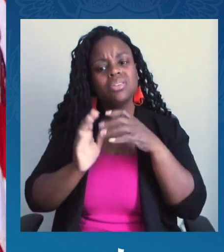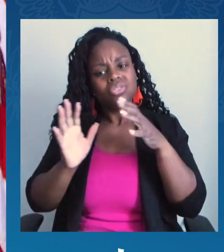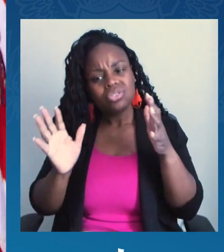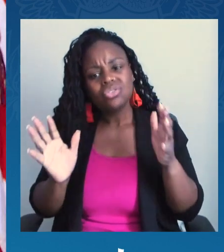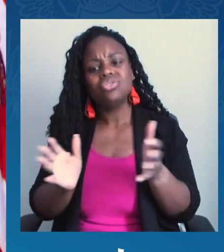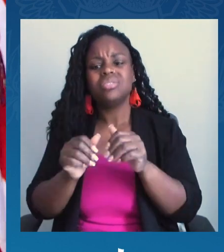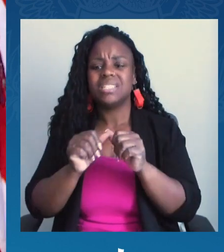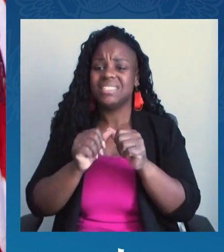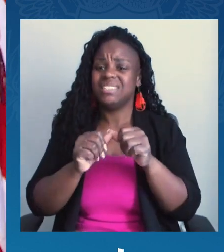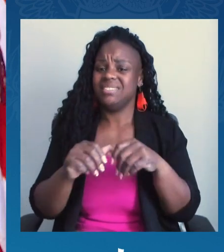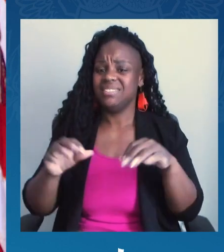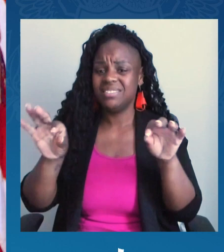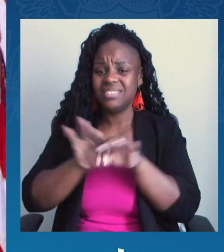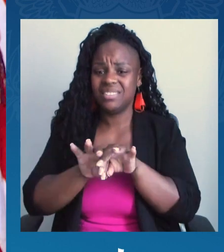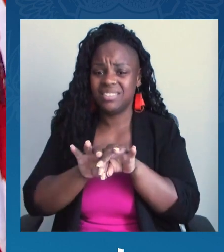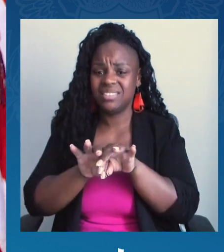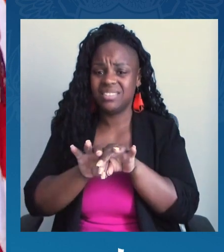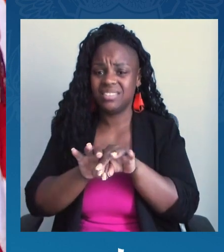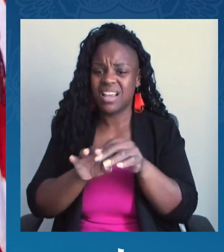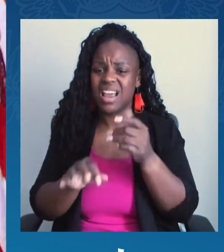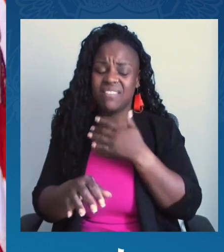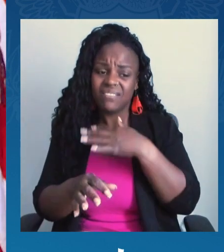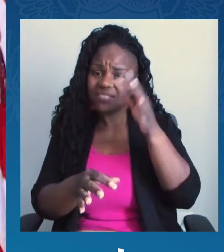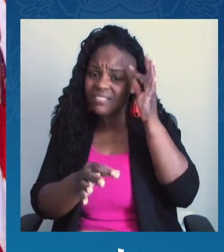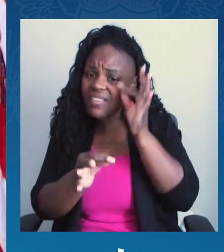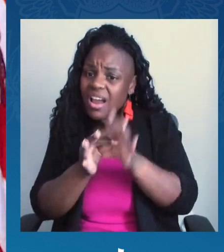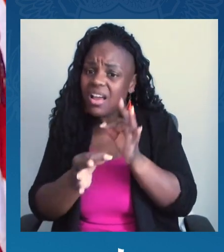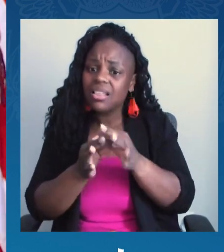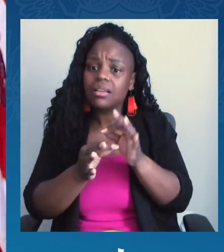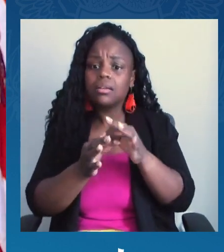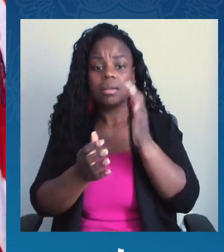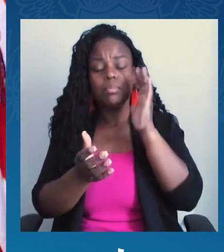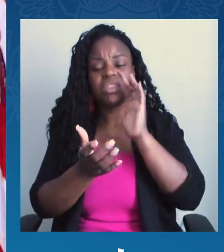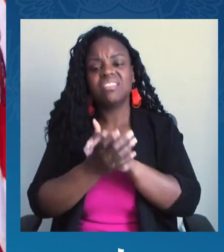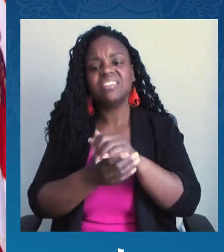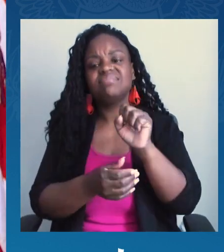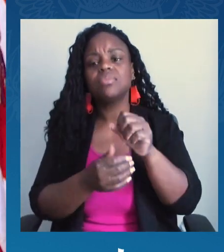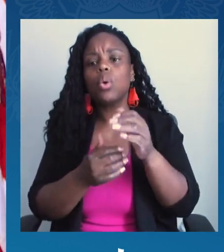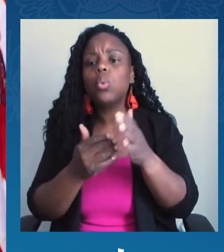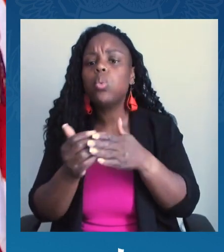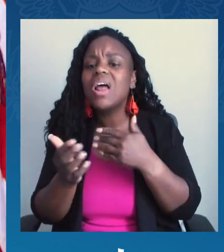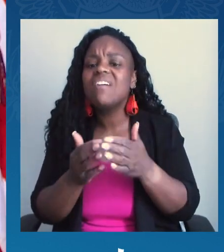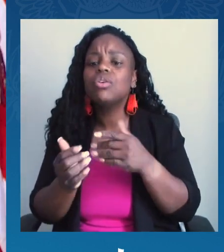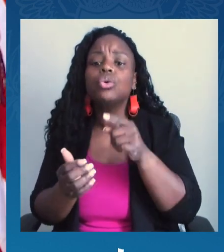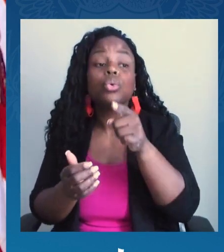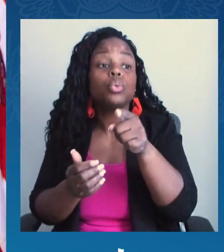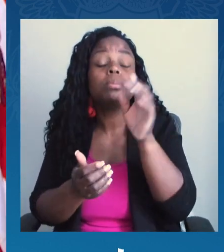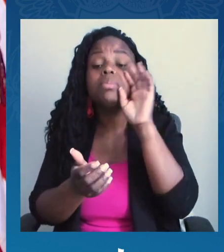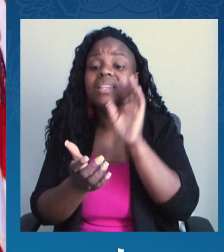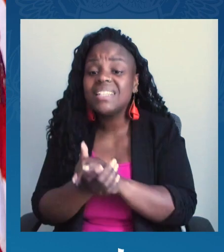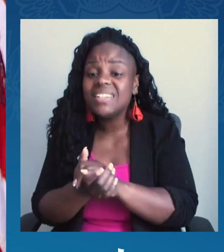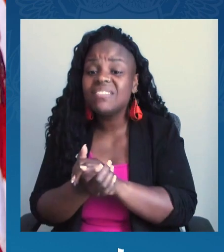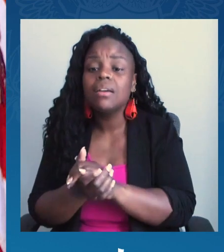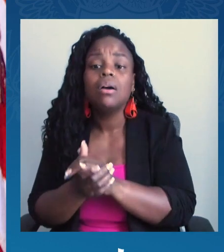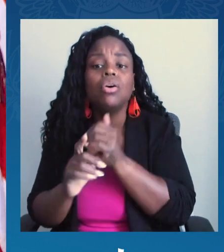I believe that you have to whatever it is that you believe in, believe in the goodness,